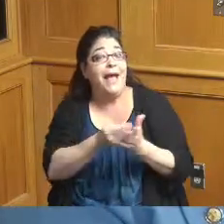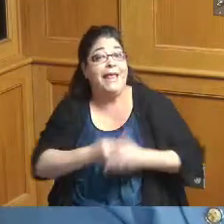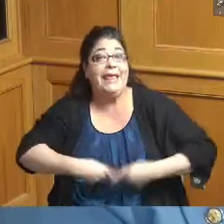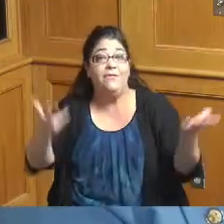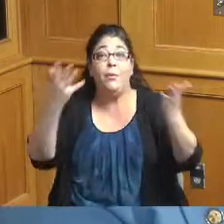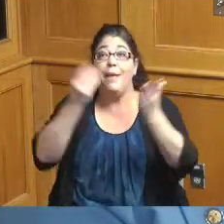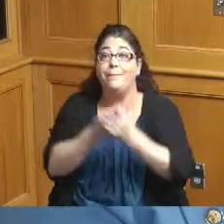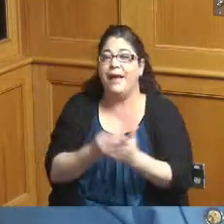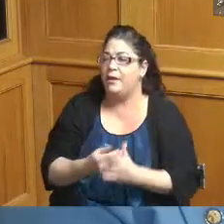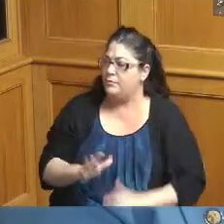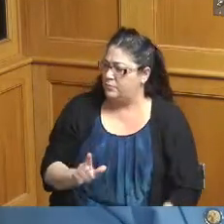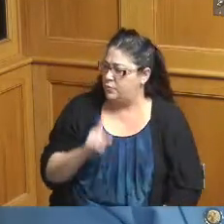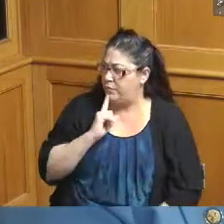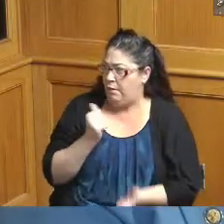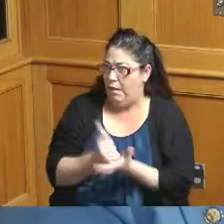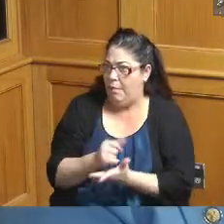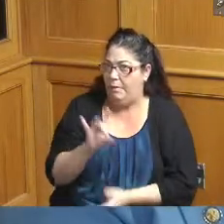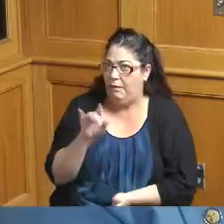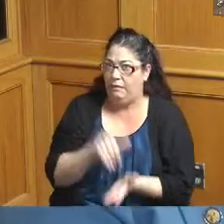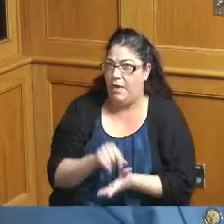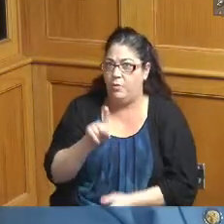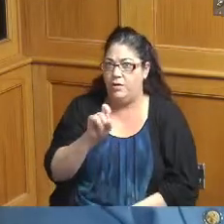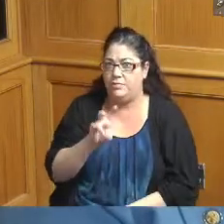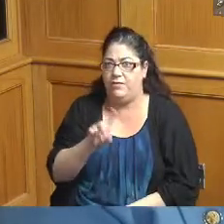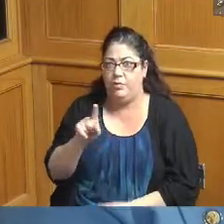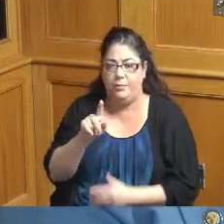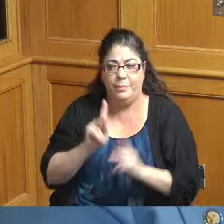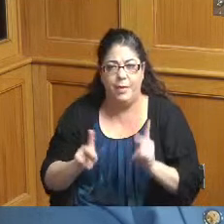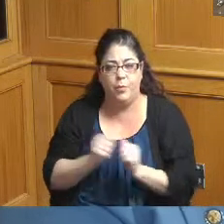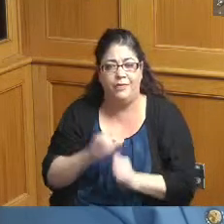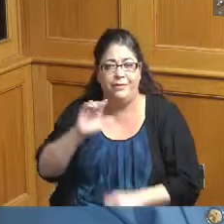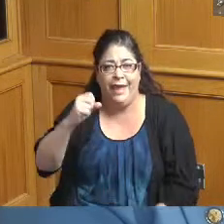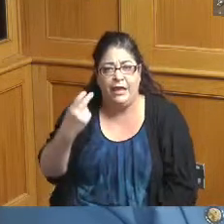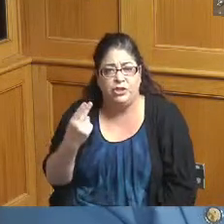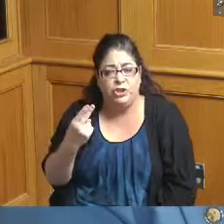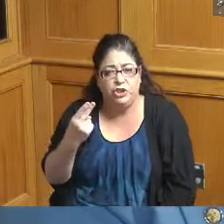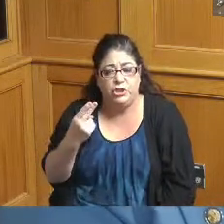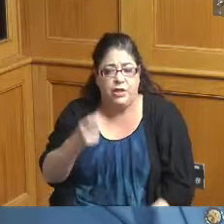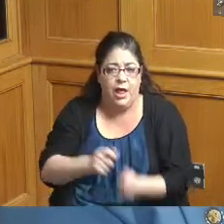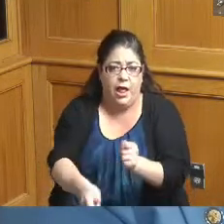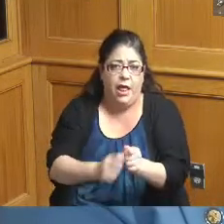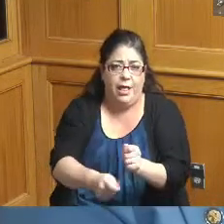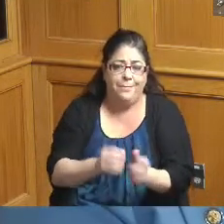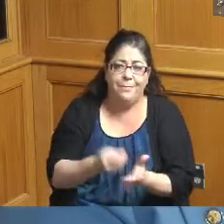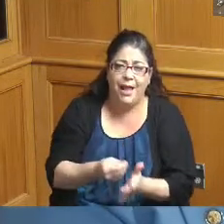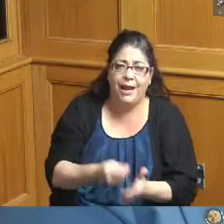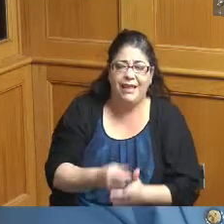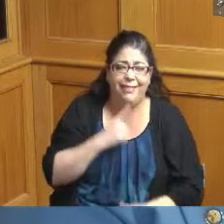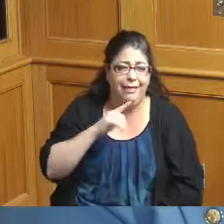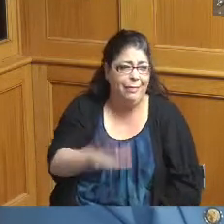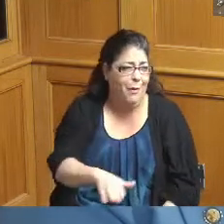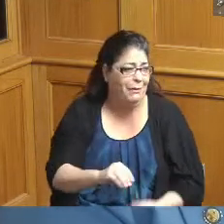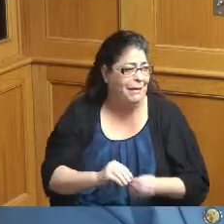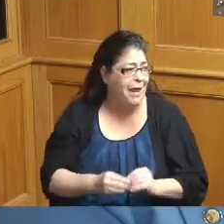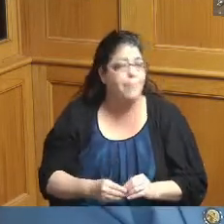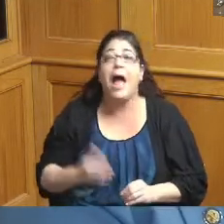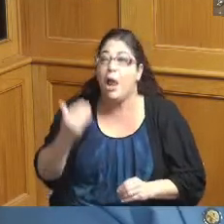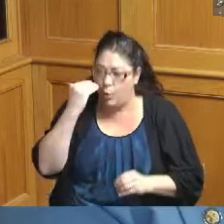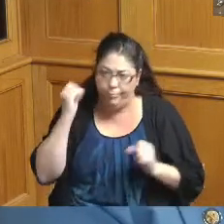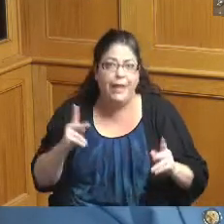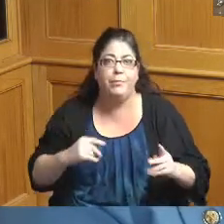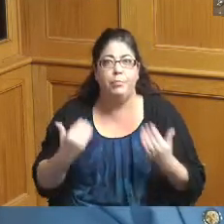out only helped 8 171 people with some cash that's a low number I know people it broke so smallest